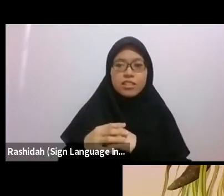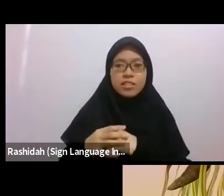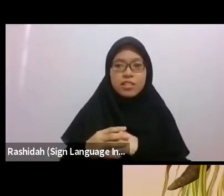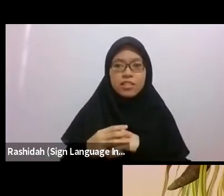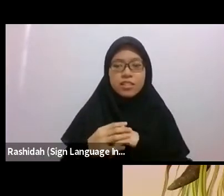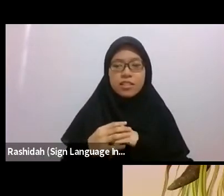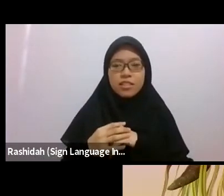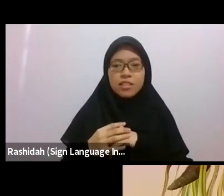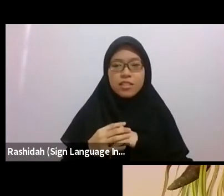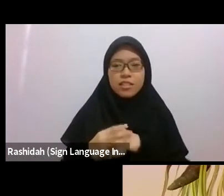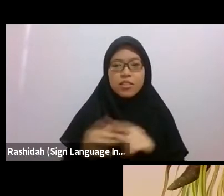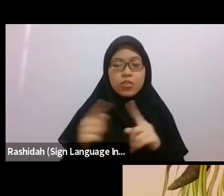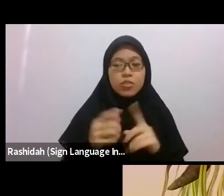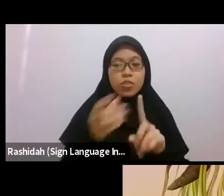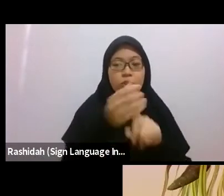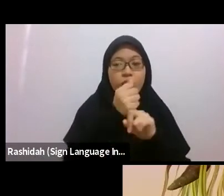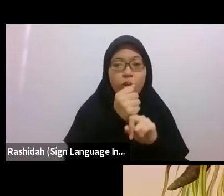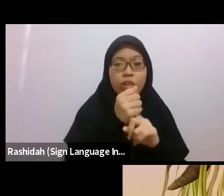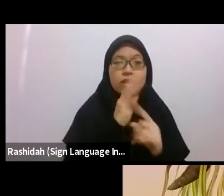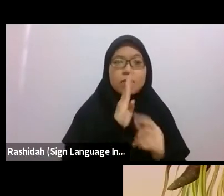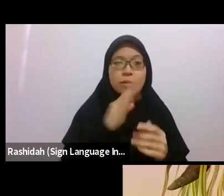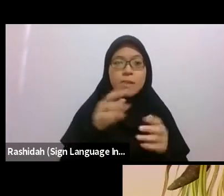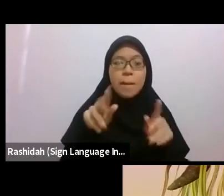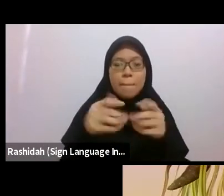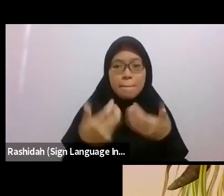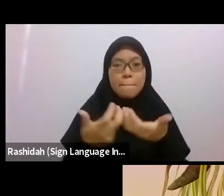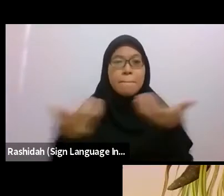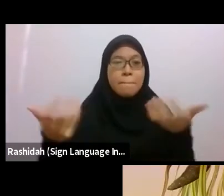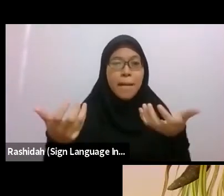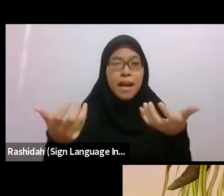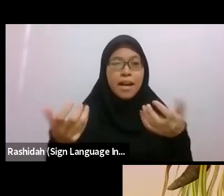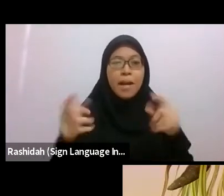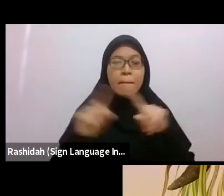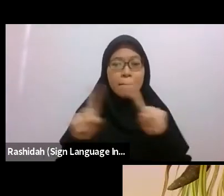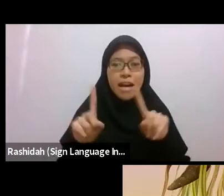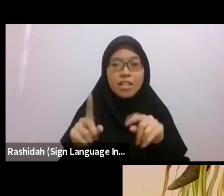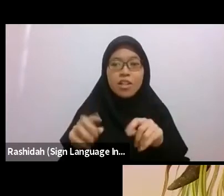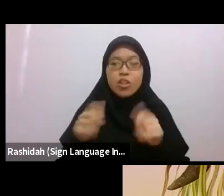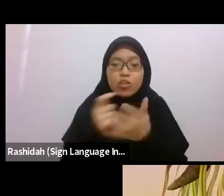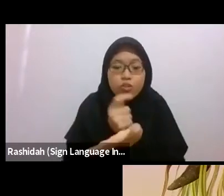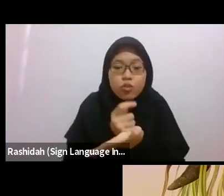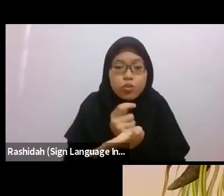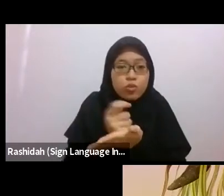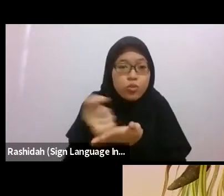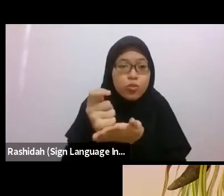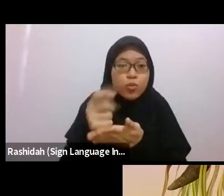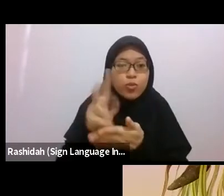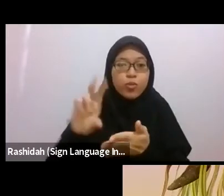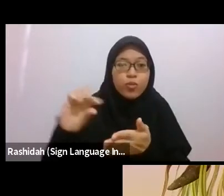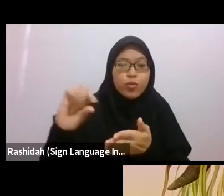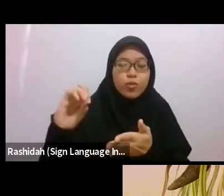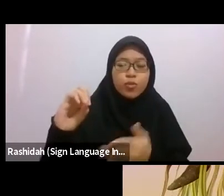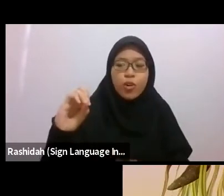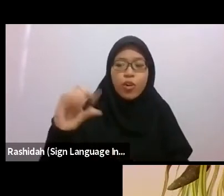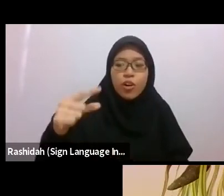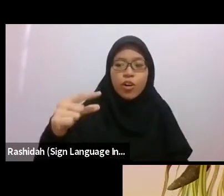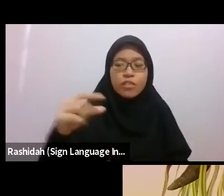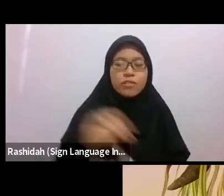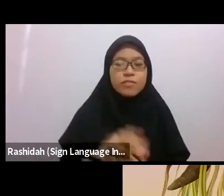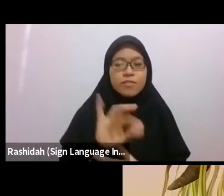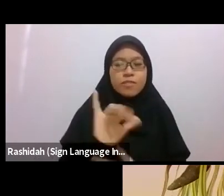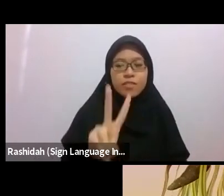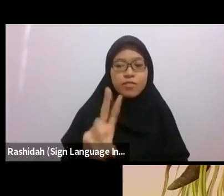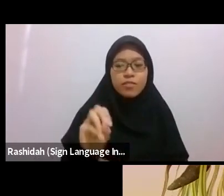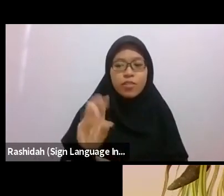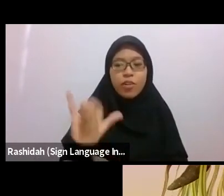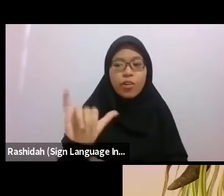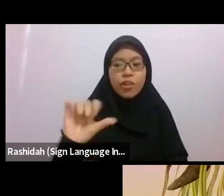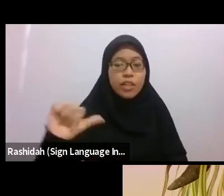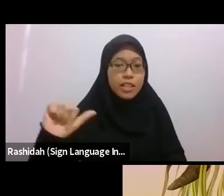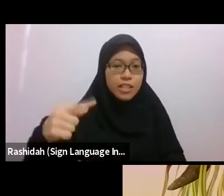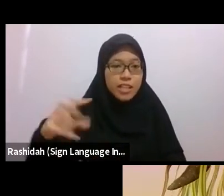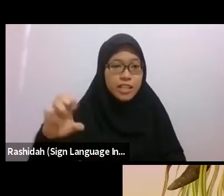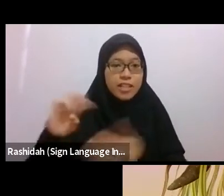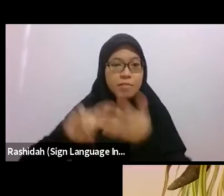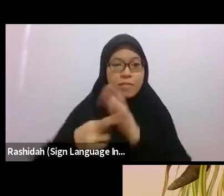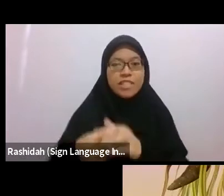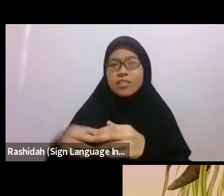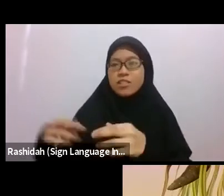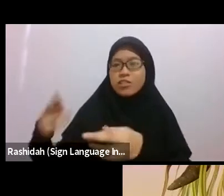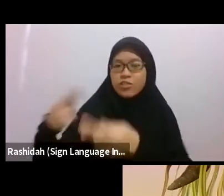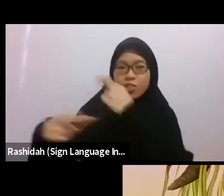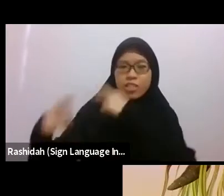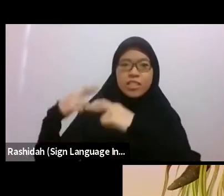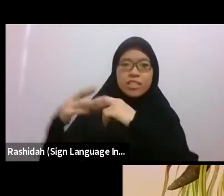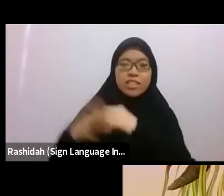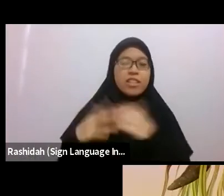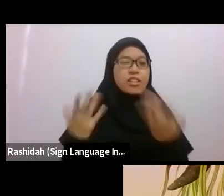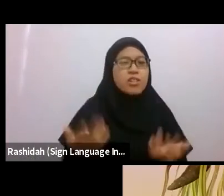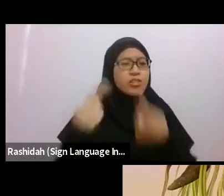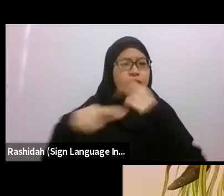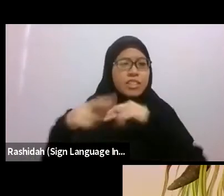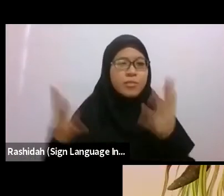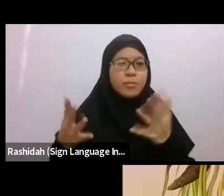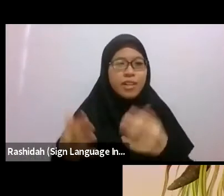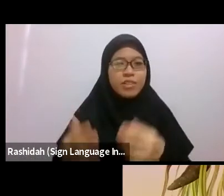So the idea of an ecofeminist lens, some people may say that it seems like a return to older ways of thinking, older ways of being.